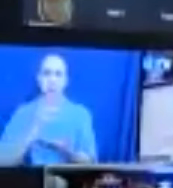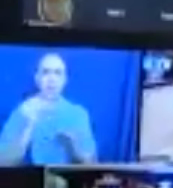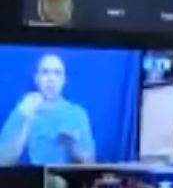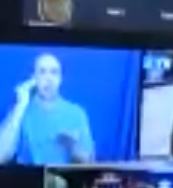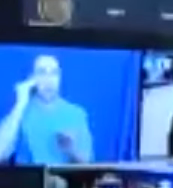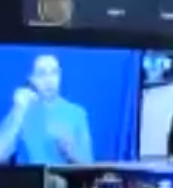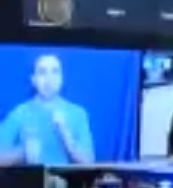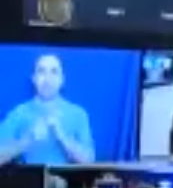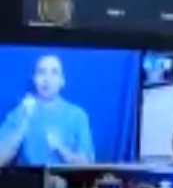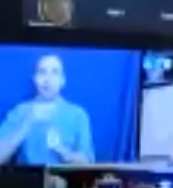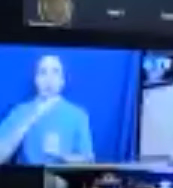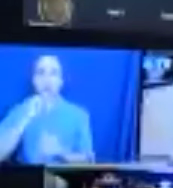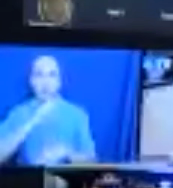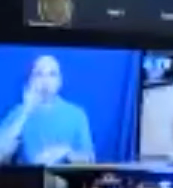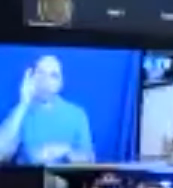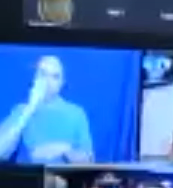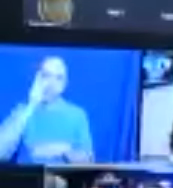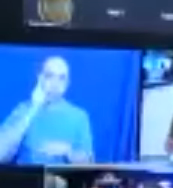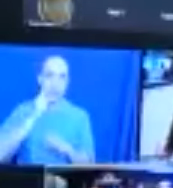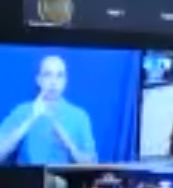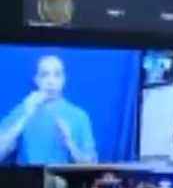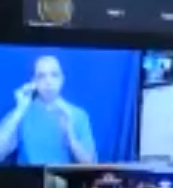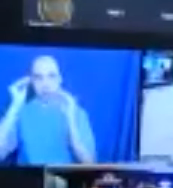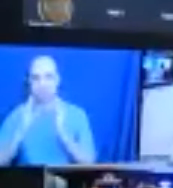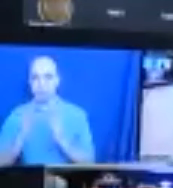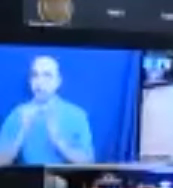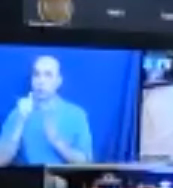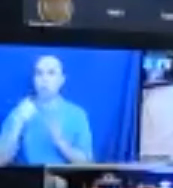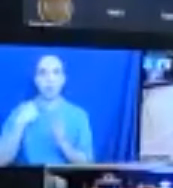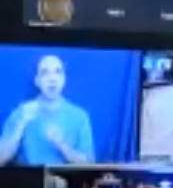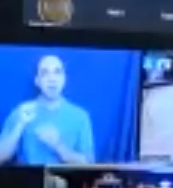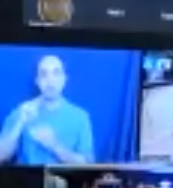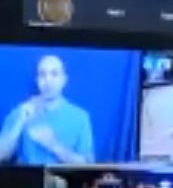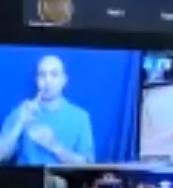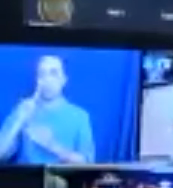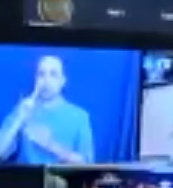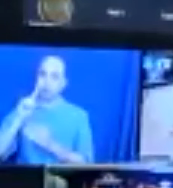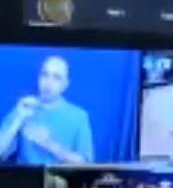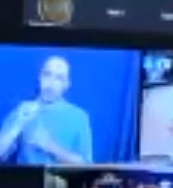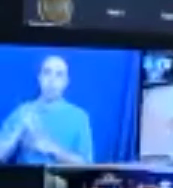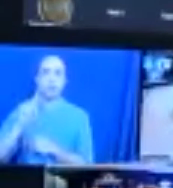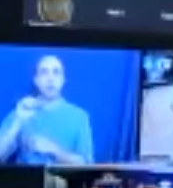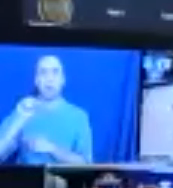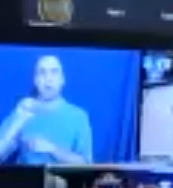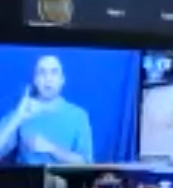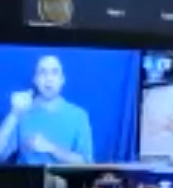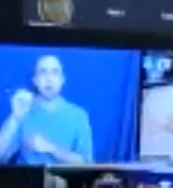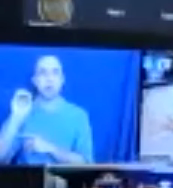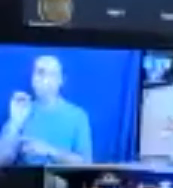COMMERCIAL MARTIAL ARTS STUDIO. THEY TRAIN OUT OF THEIR HOMES.